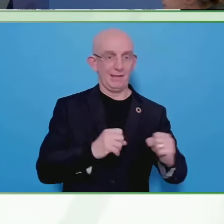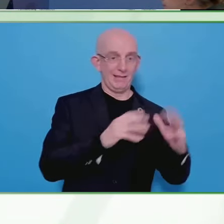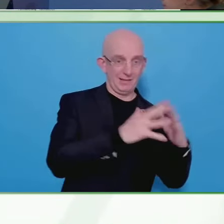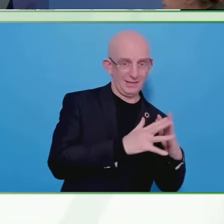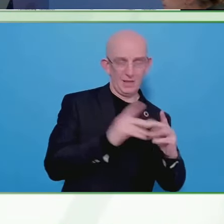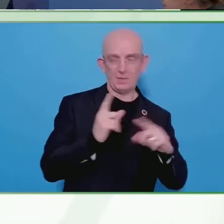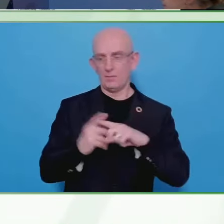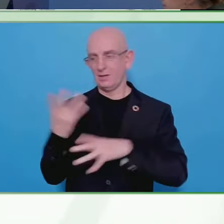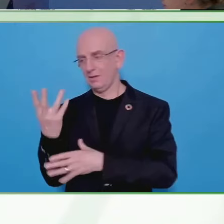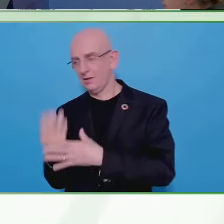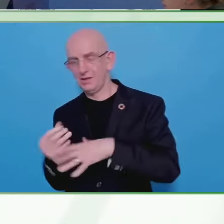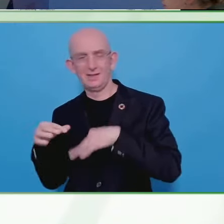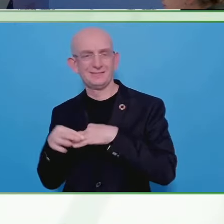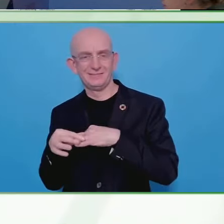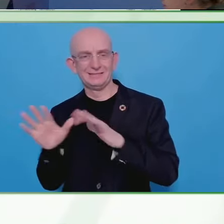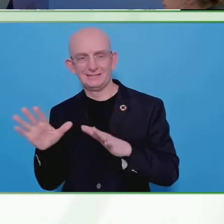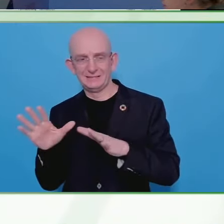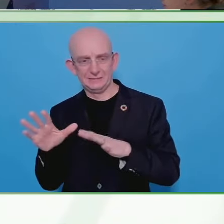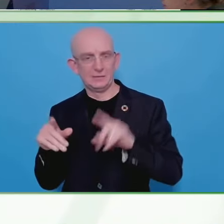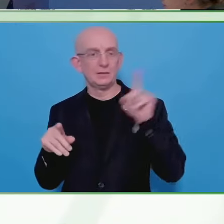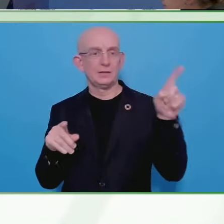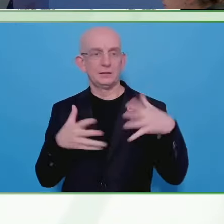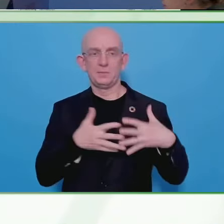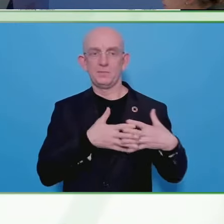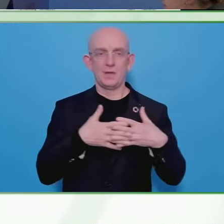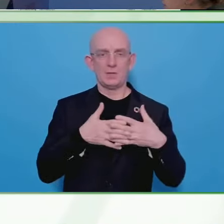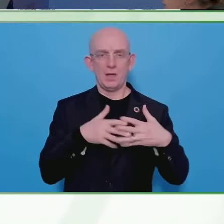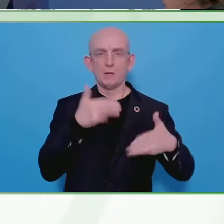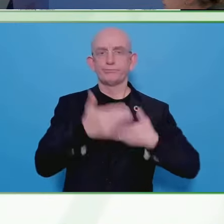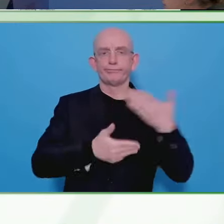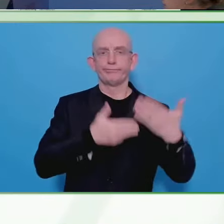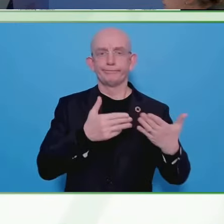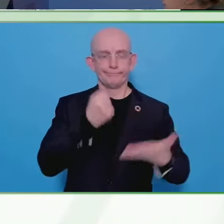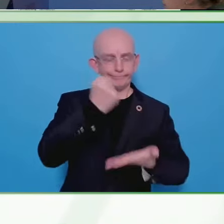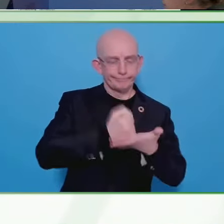Part of the community we will talk about, but let's say this, please